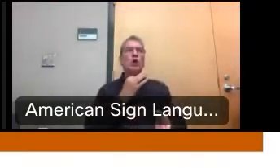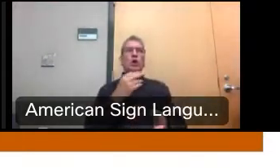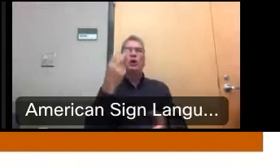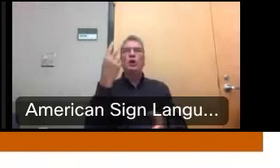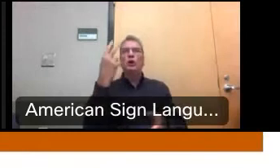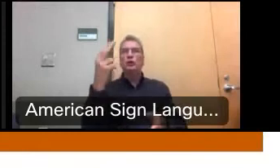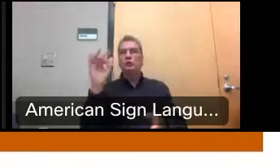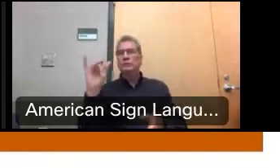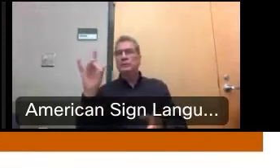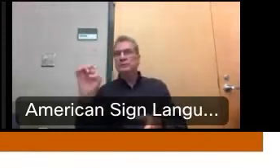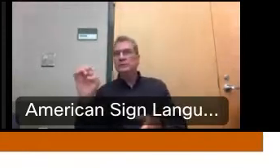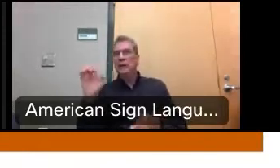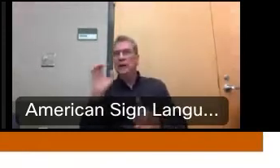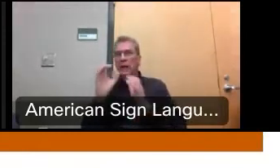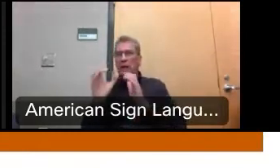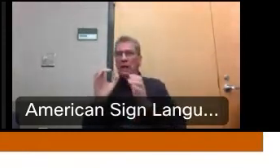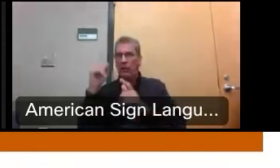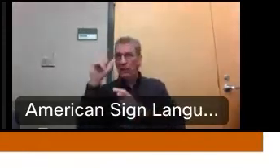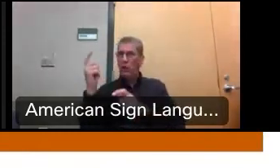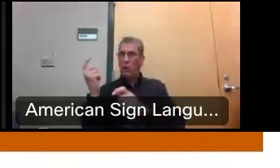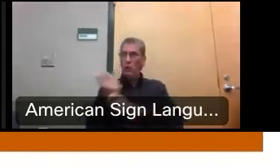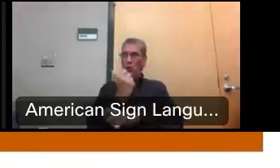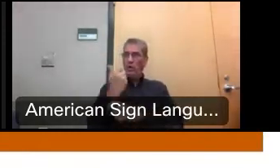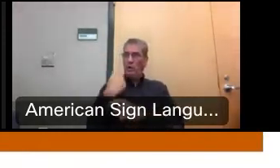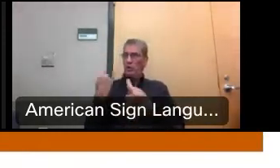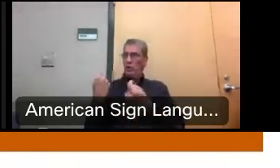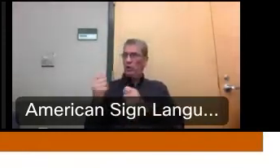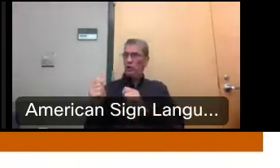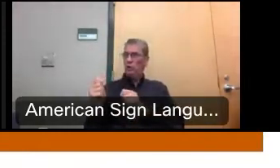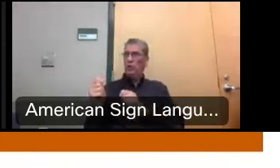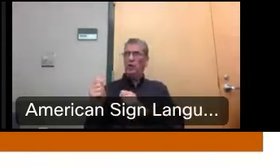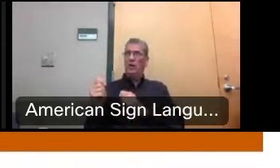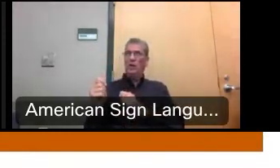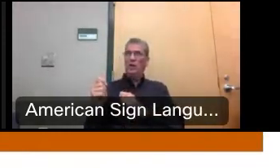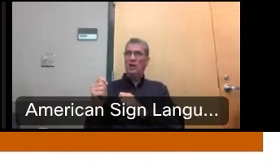ends up winning when we test it. Enhance on the far left it's like the, like